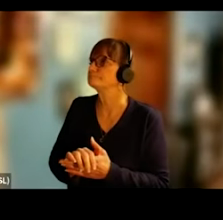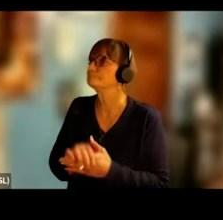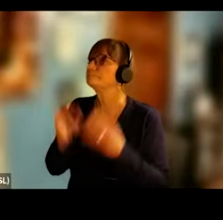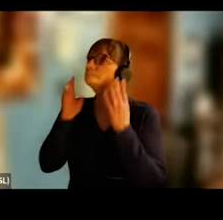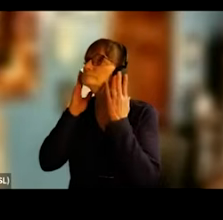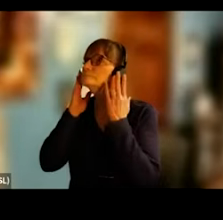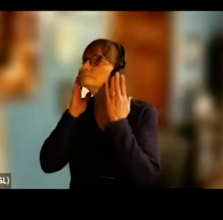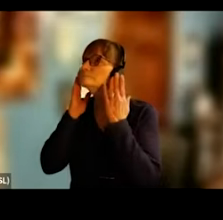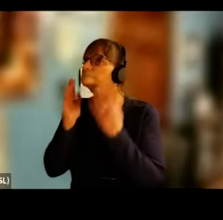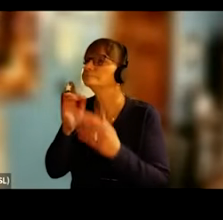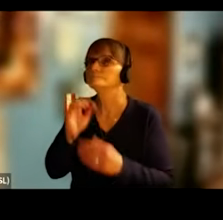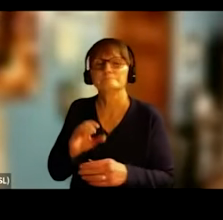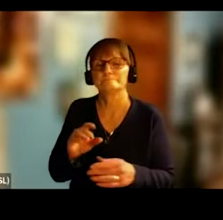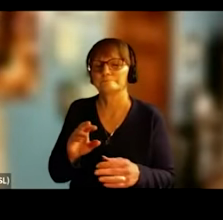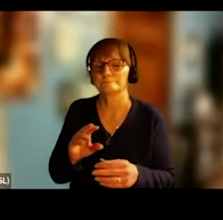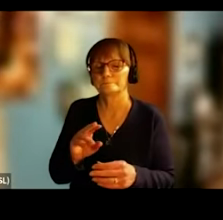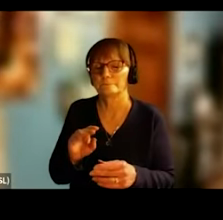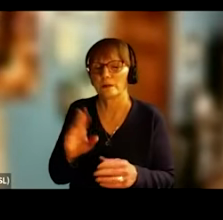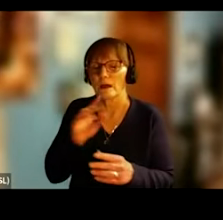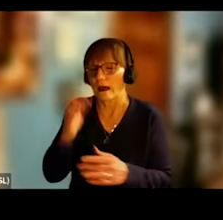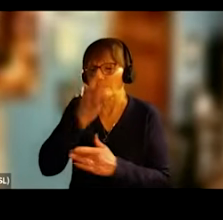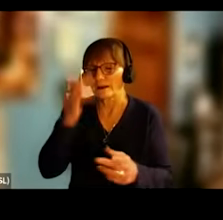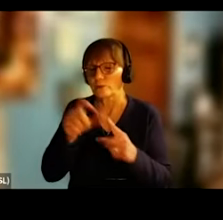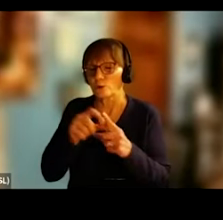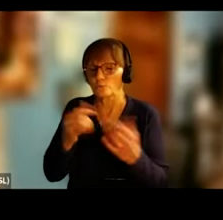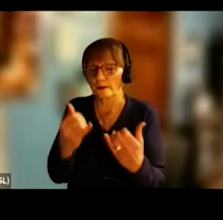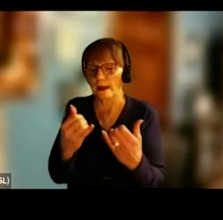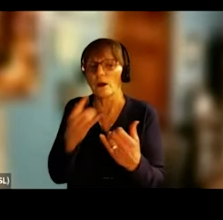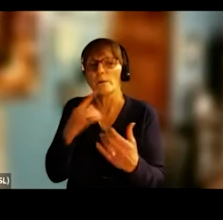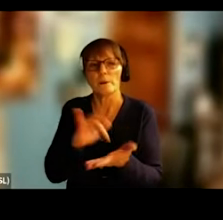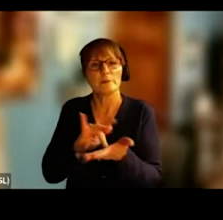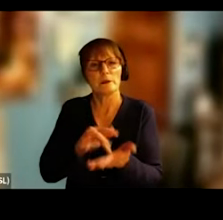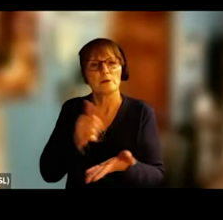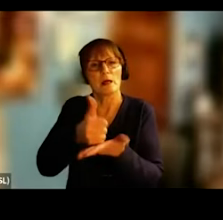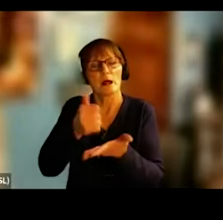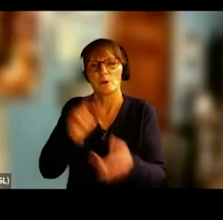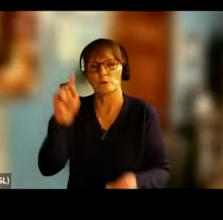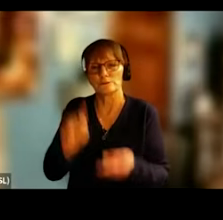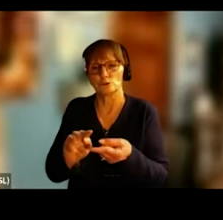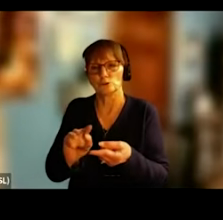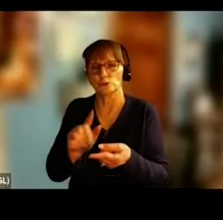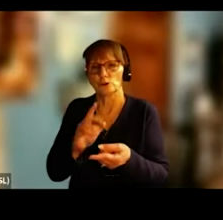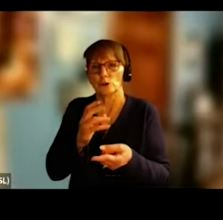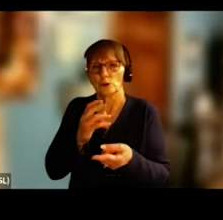like not naloxone, I'm forgetting the word at the moment, but there are medications that can help them reduce their cravings for alcohol.